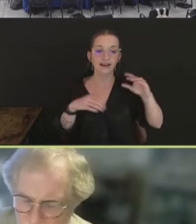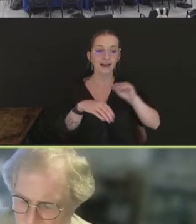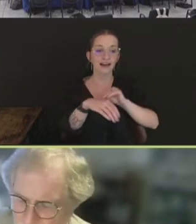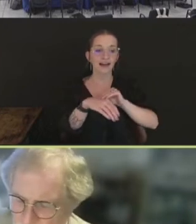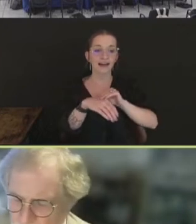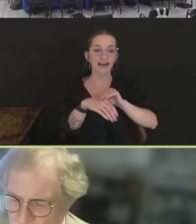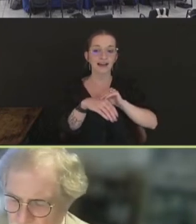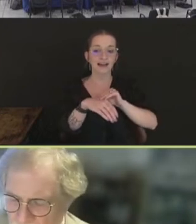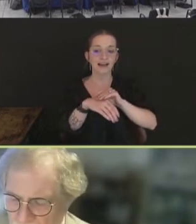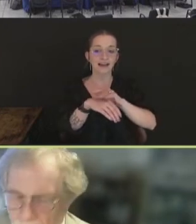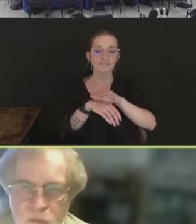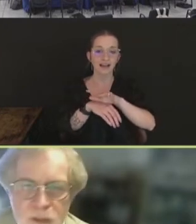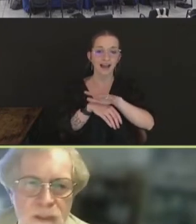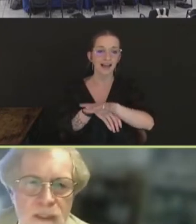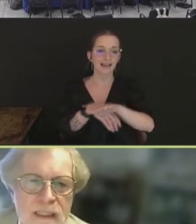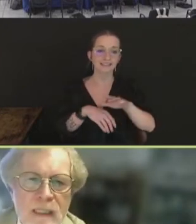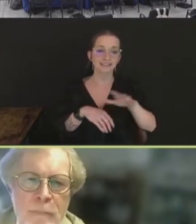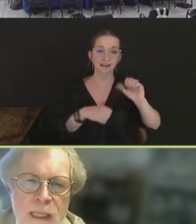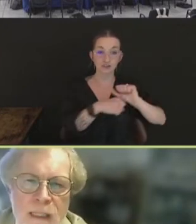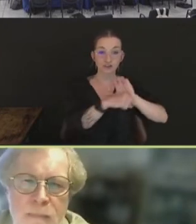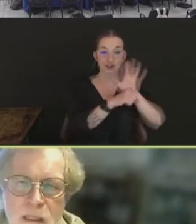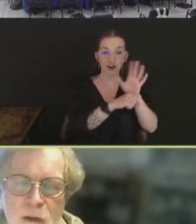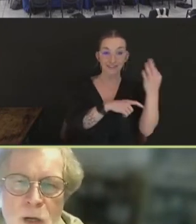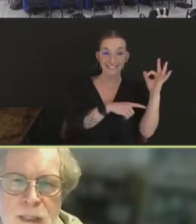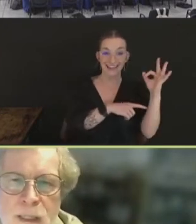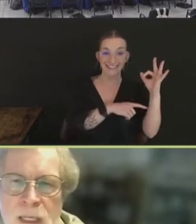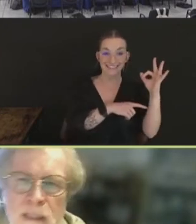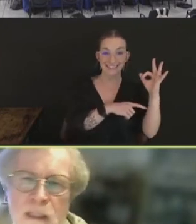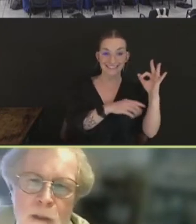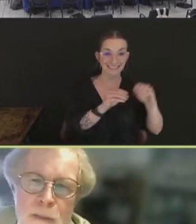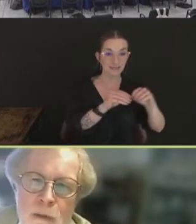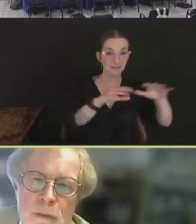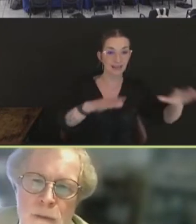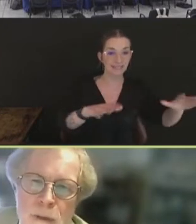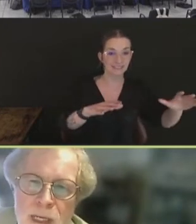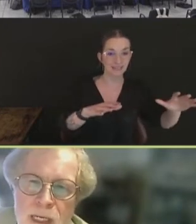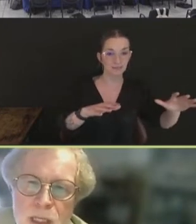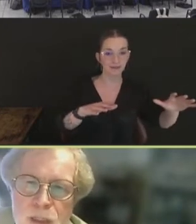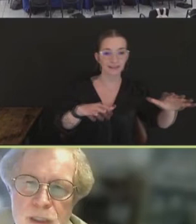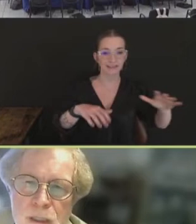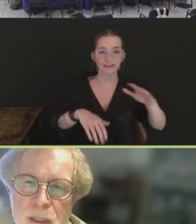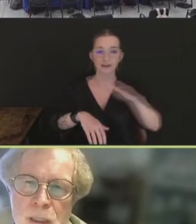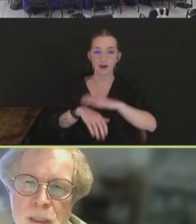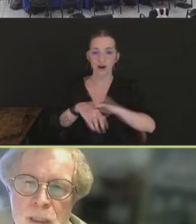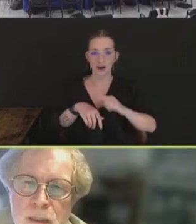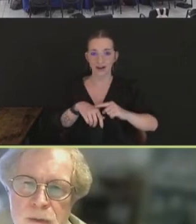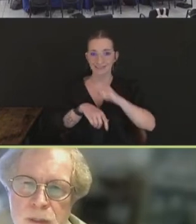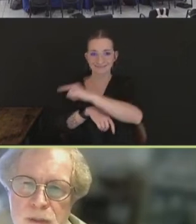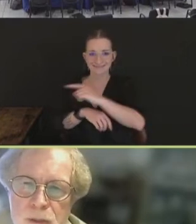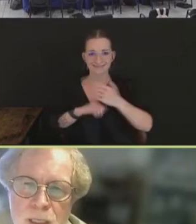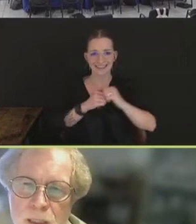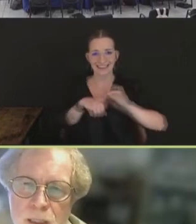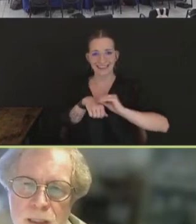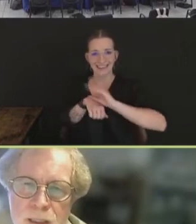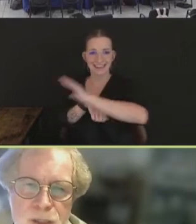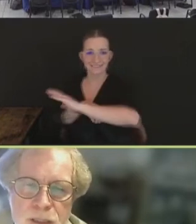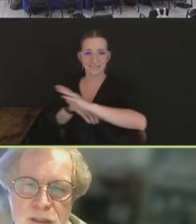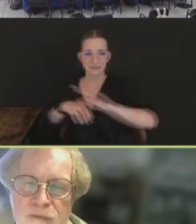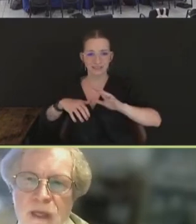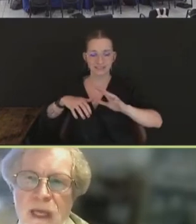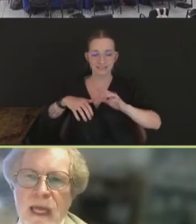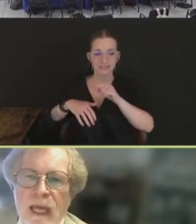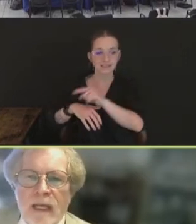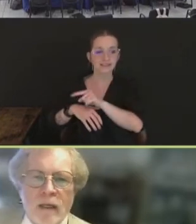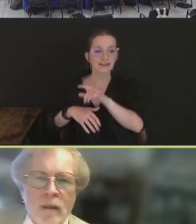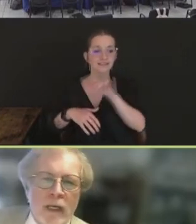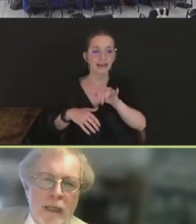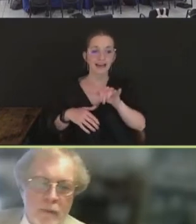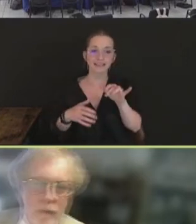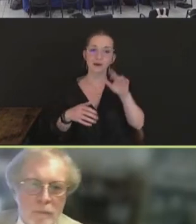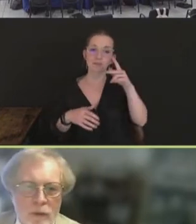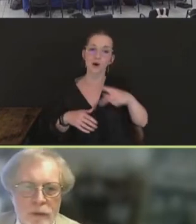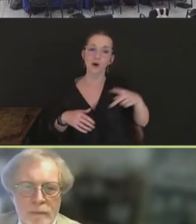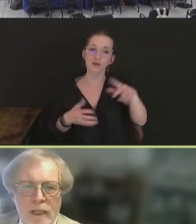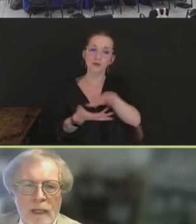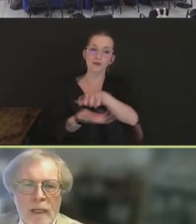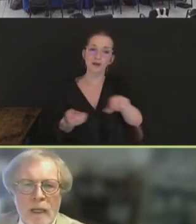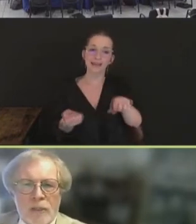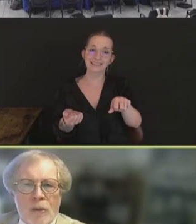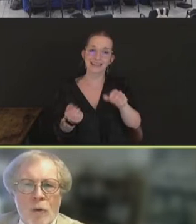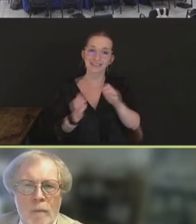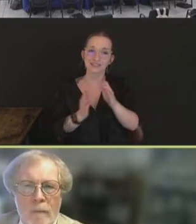COVID-19 pandemic on the Global Eradication Initiative and what happened with polio.